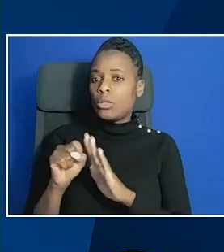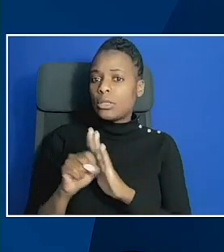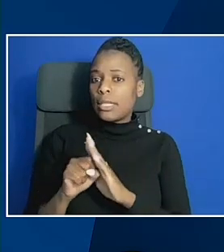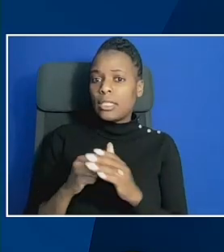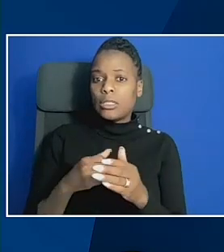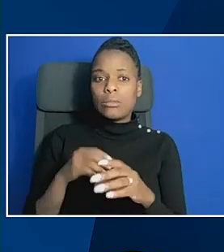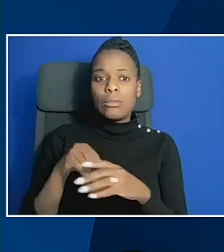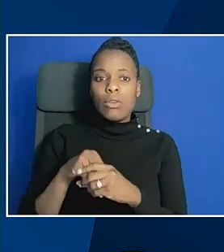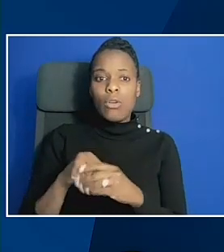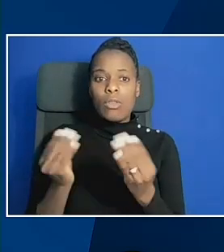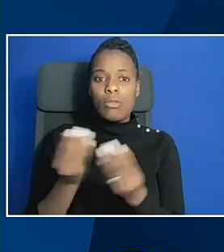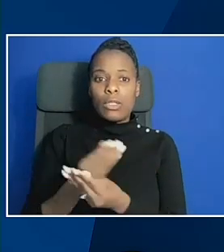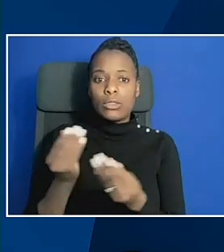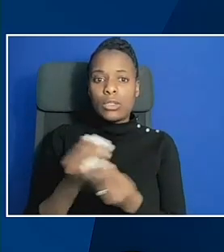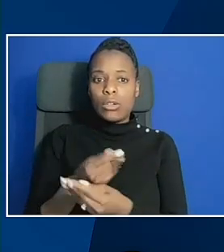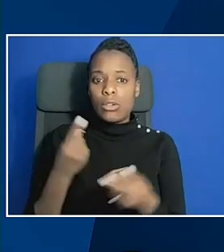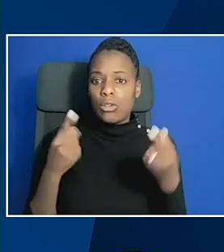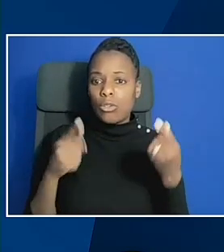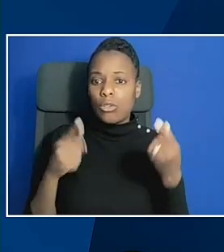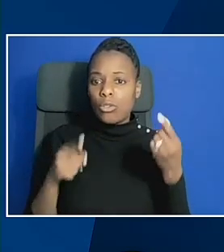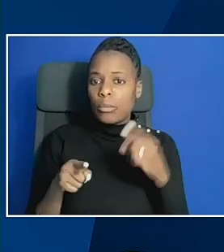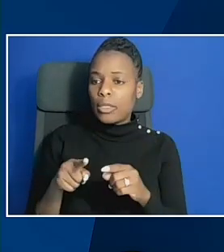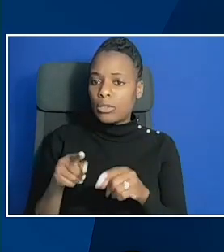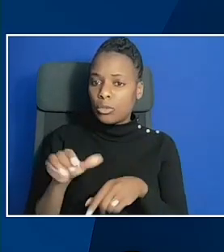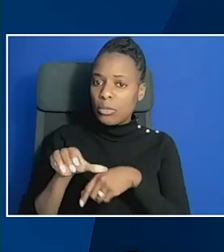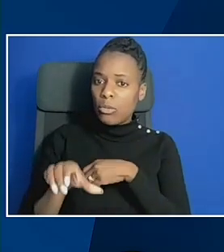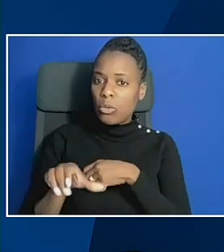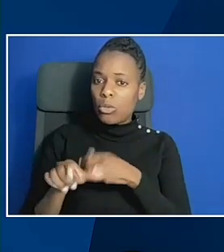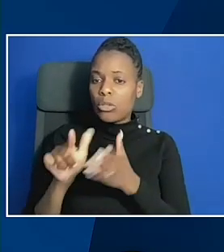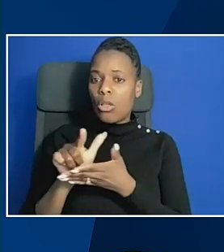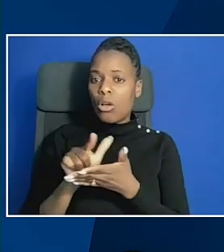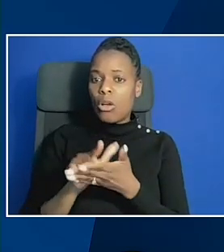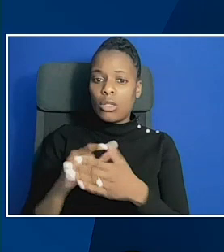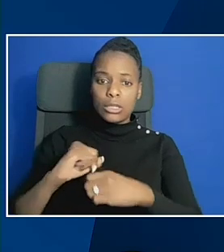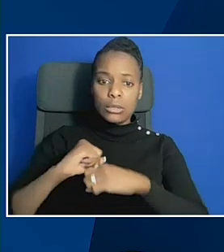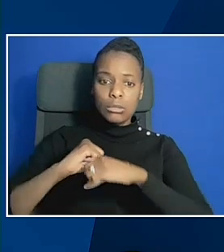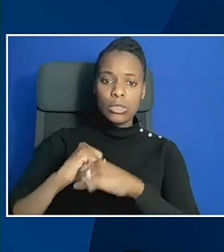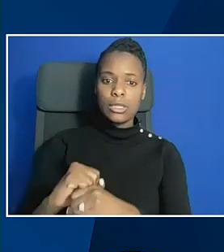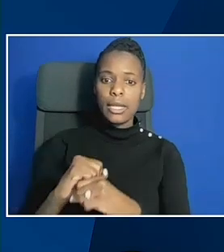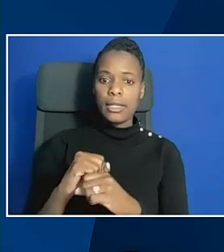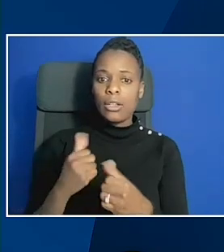to enforce their laws and protect their residents from predatory practices and institutions. Thanks.